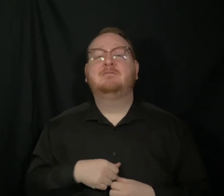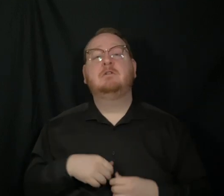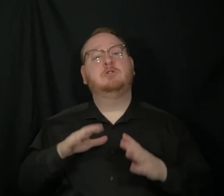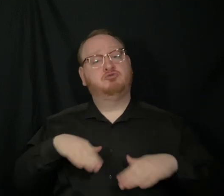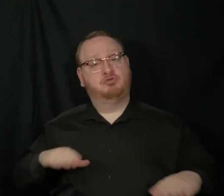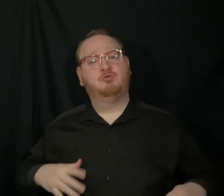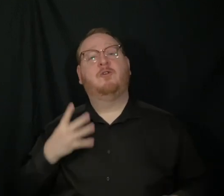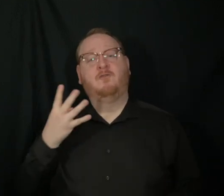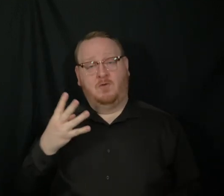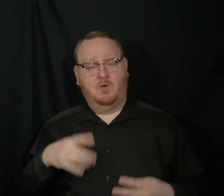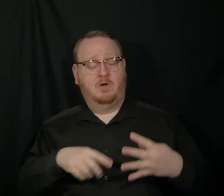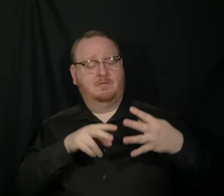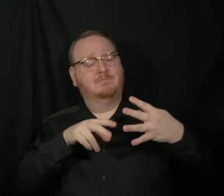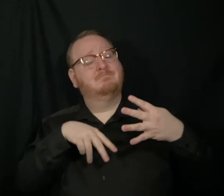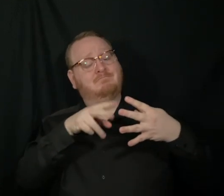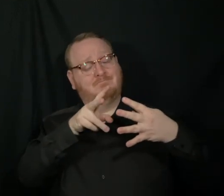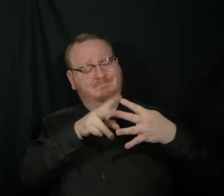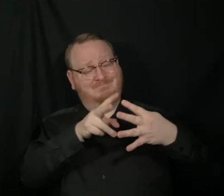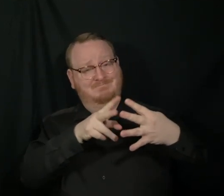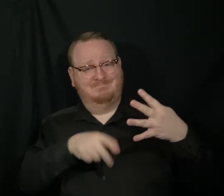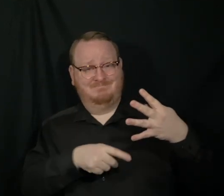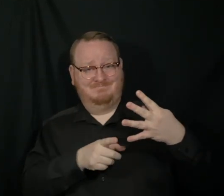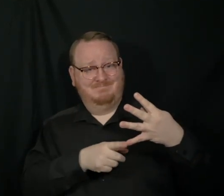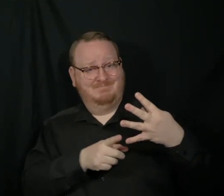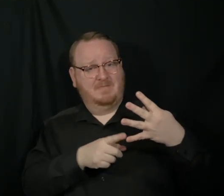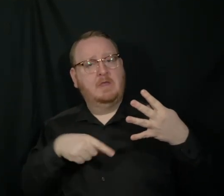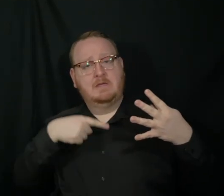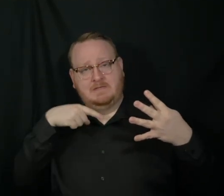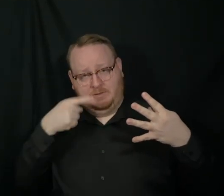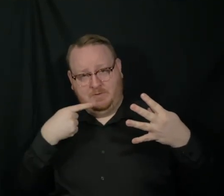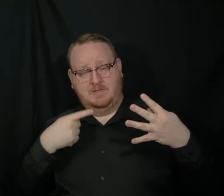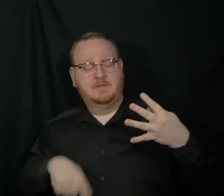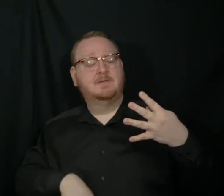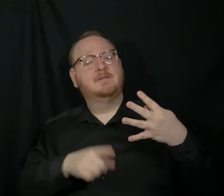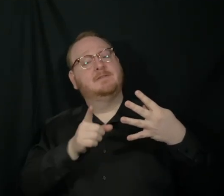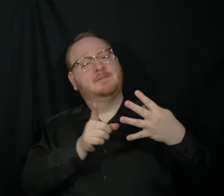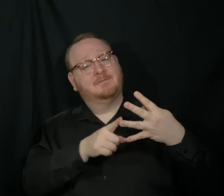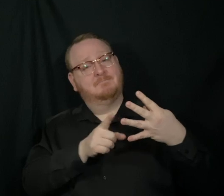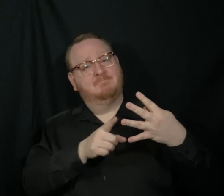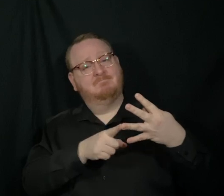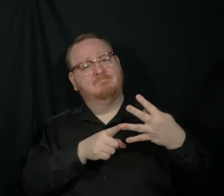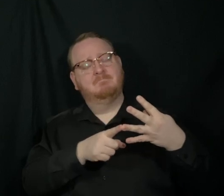three typical hearing children and one who is what we, or he